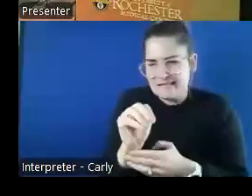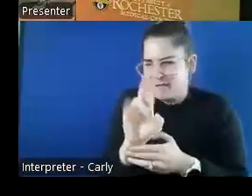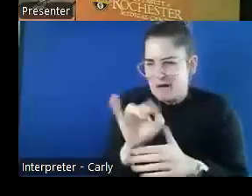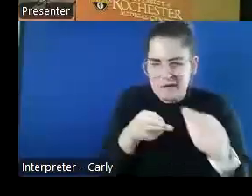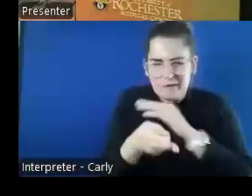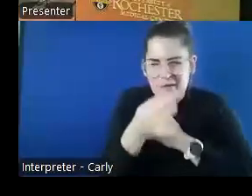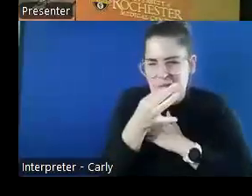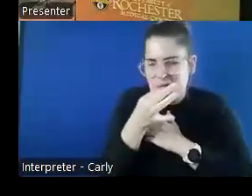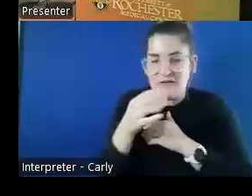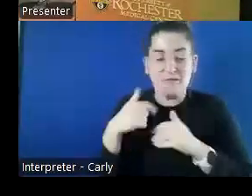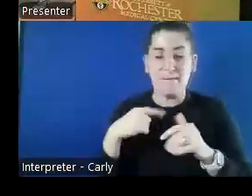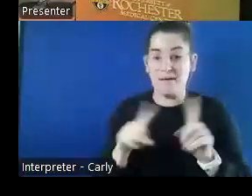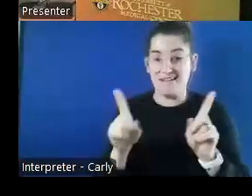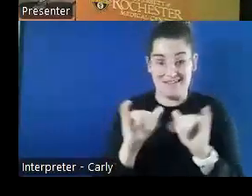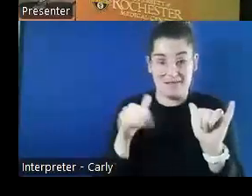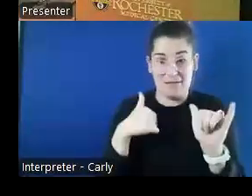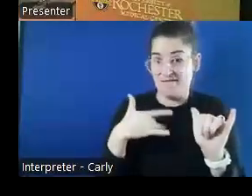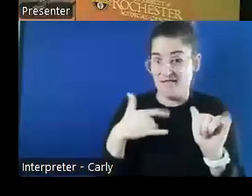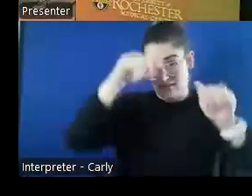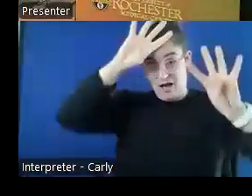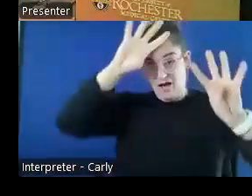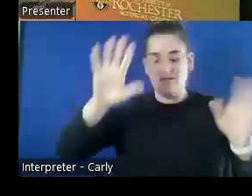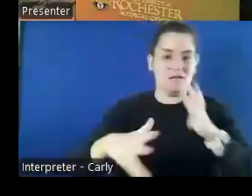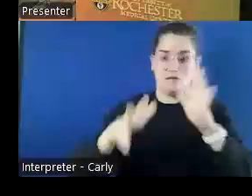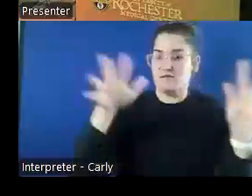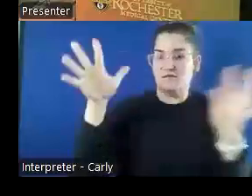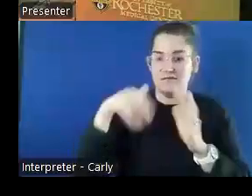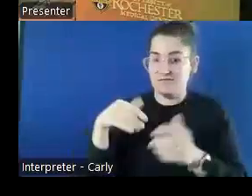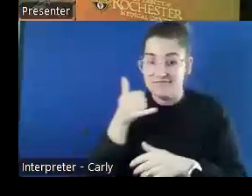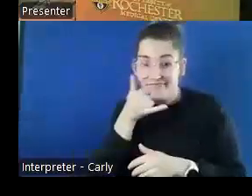like so frazzled though because it's like I was on the phone with MRI and I was just trying so